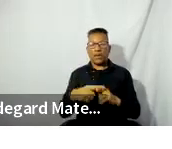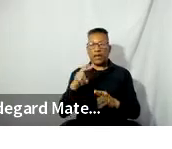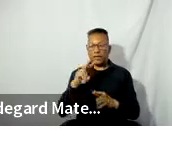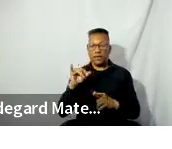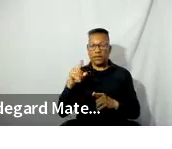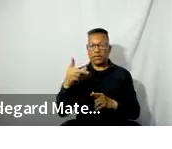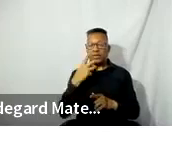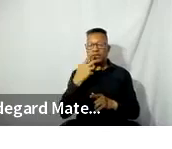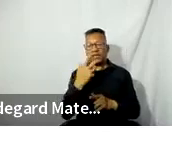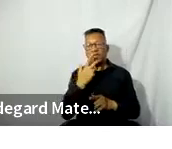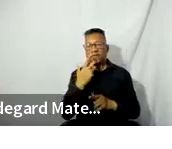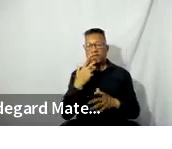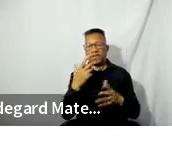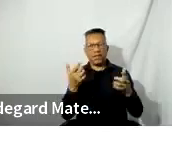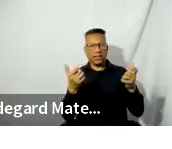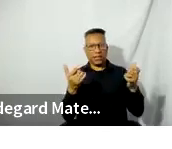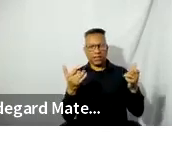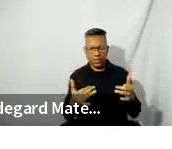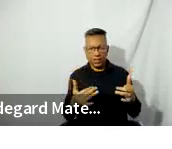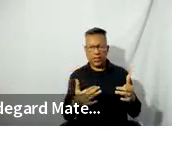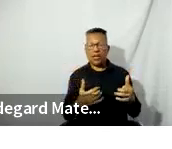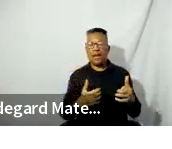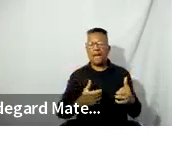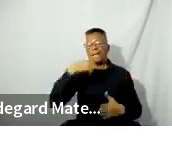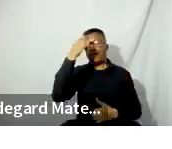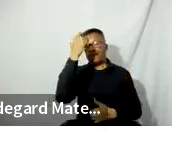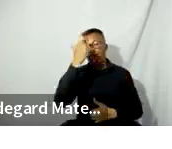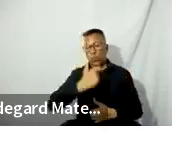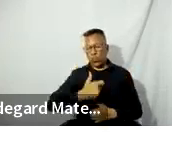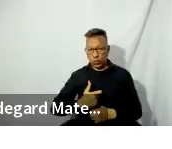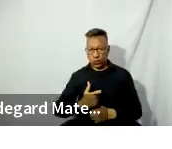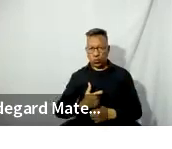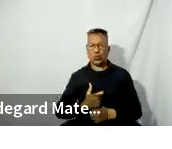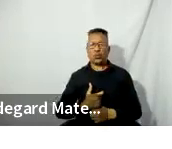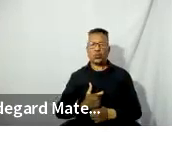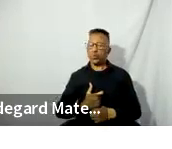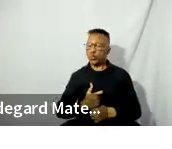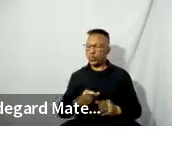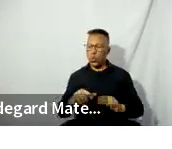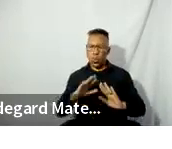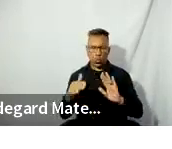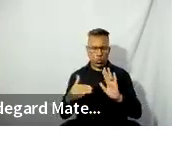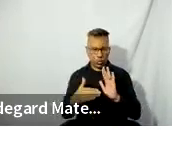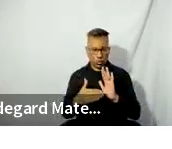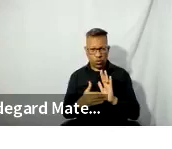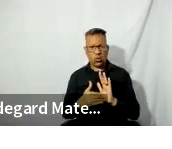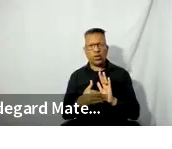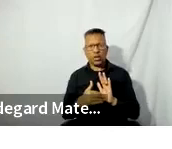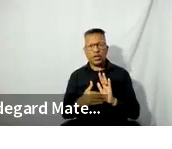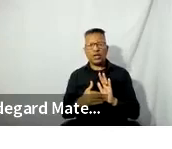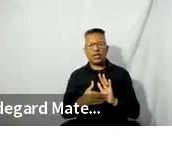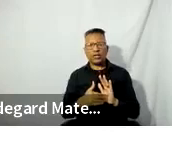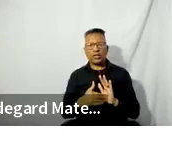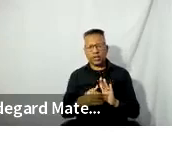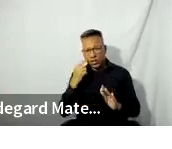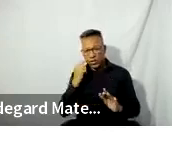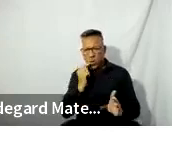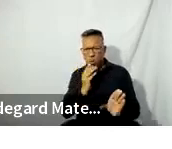animals is signalization , Kavlov said Have love said so the basic Have love said so. the basic and most general activity of this cerebral cerebral hemispheres